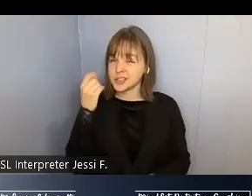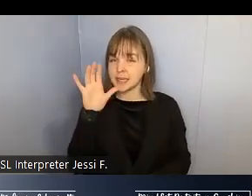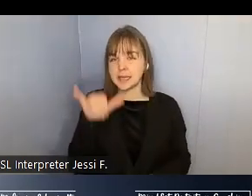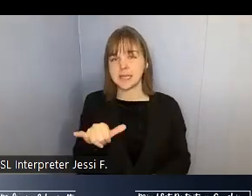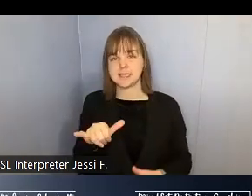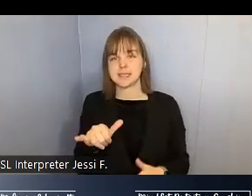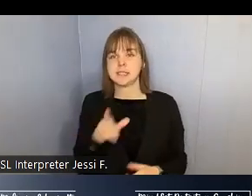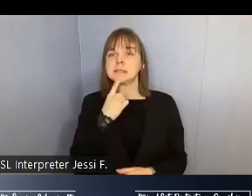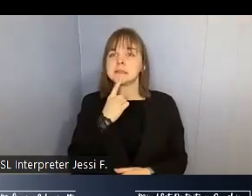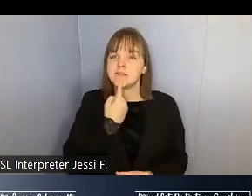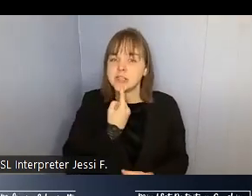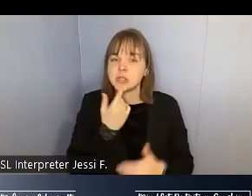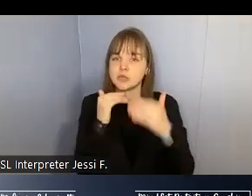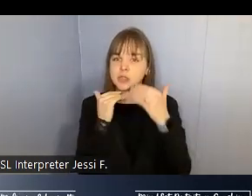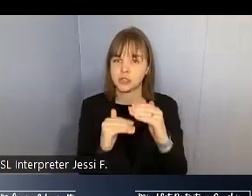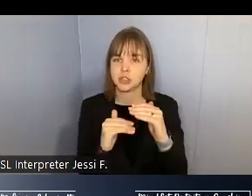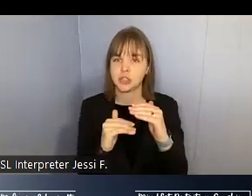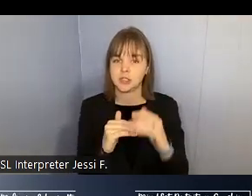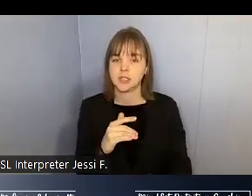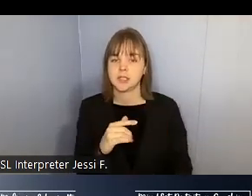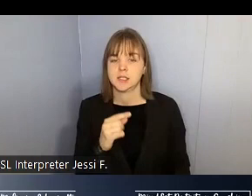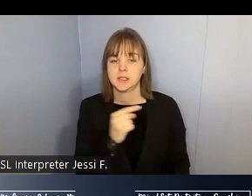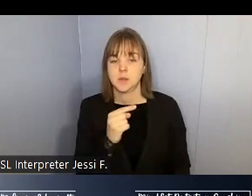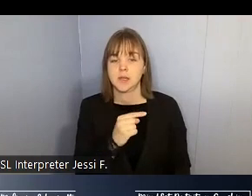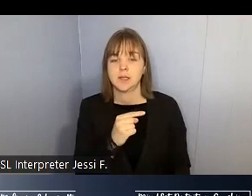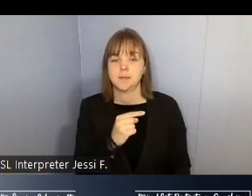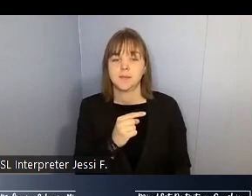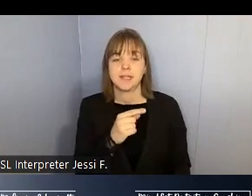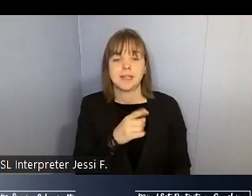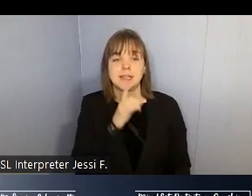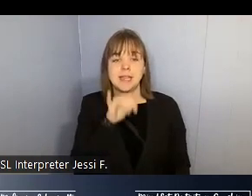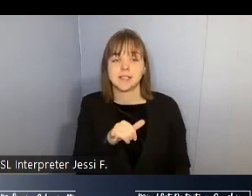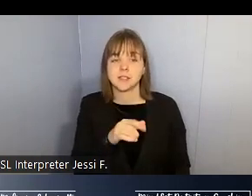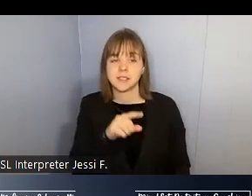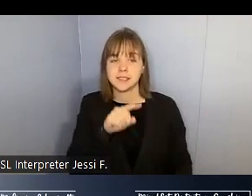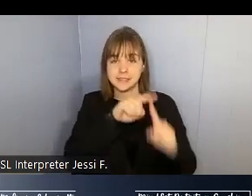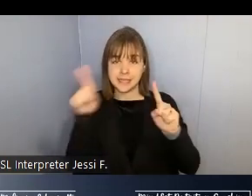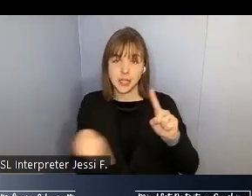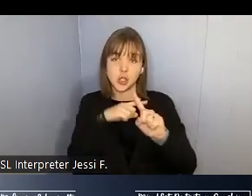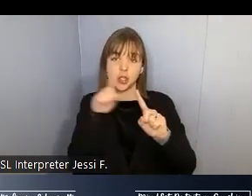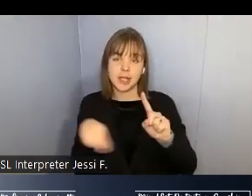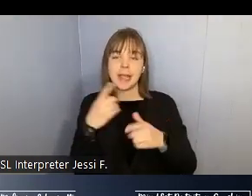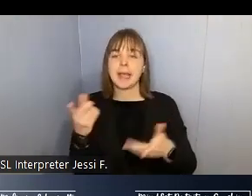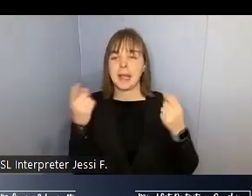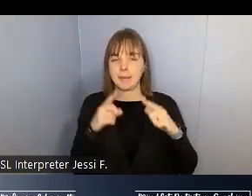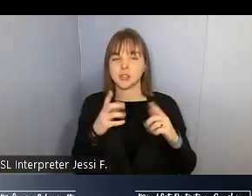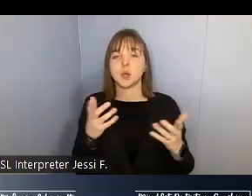this cycle is always going to happen. It is inevitable. So we start a new diet. And everything is going great.